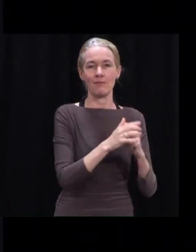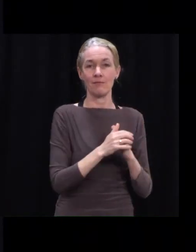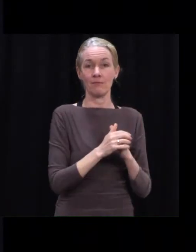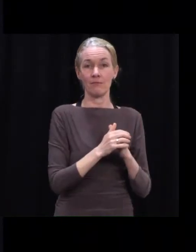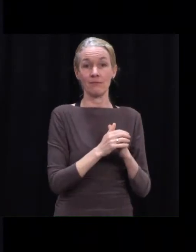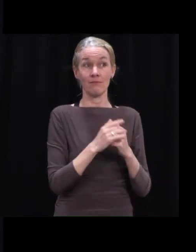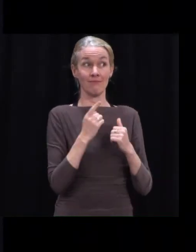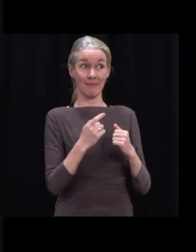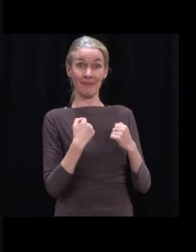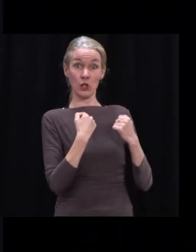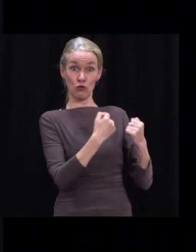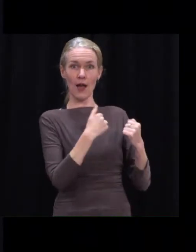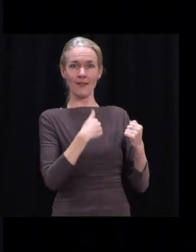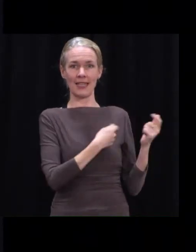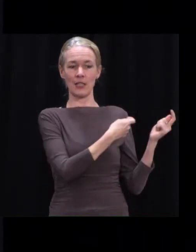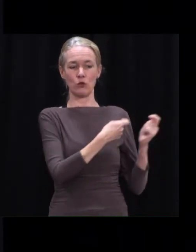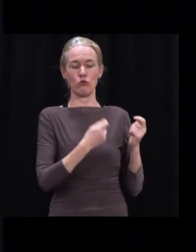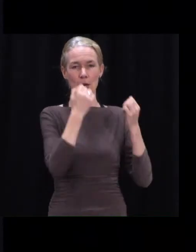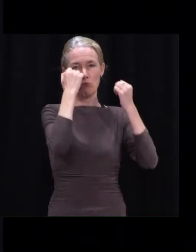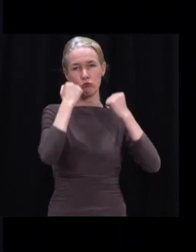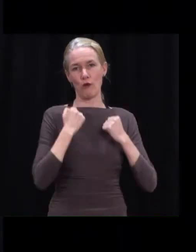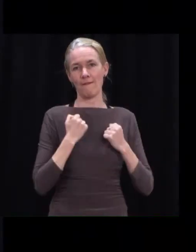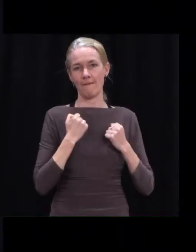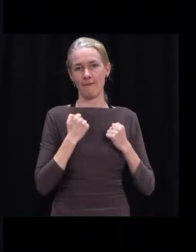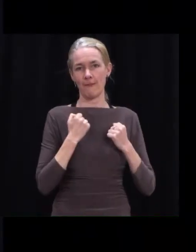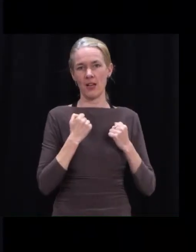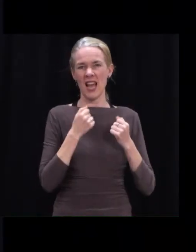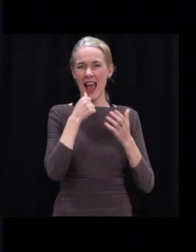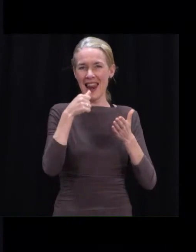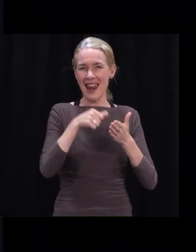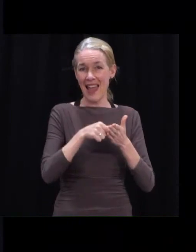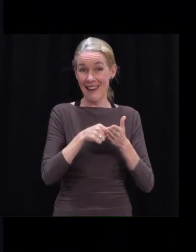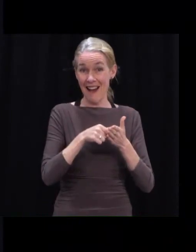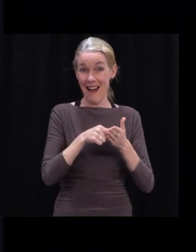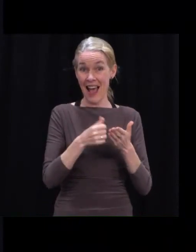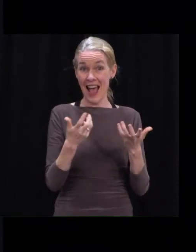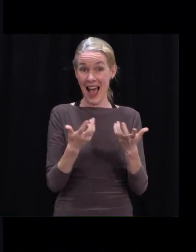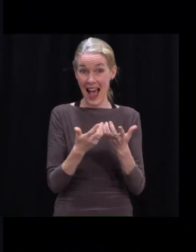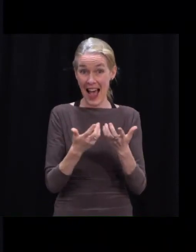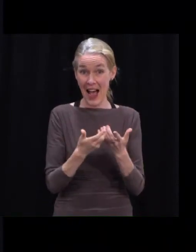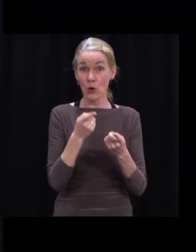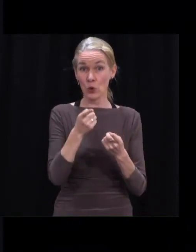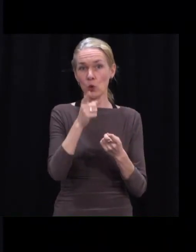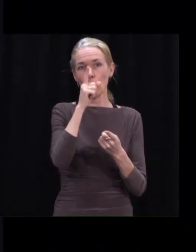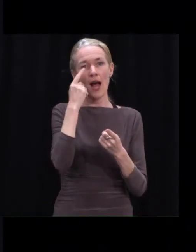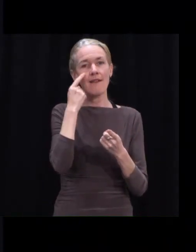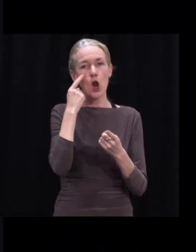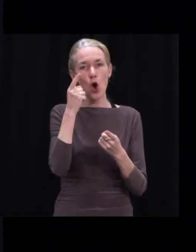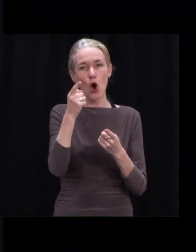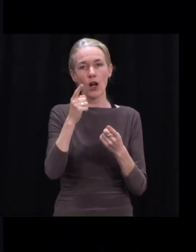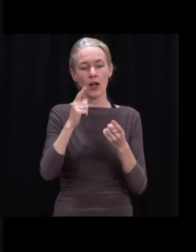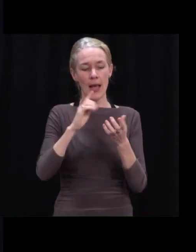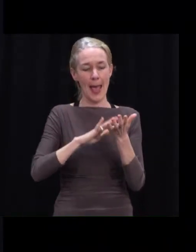business travel documentation. These are being processed by